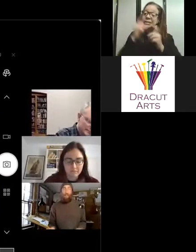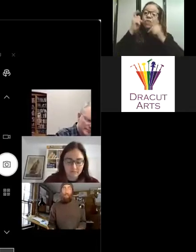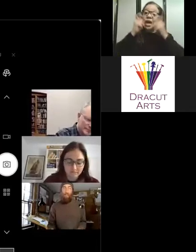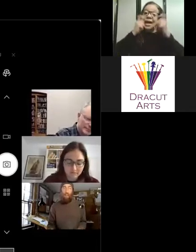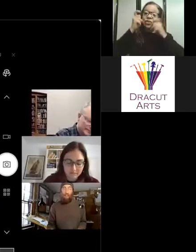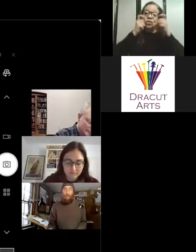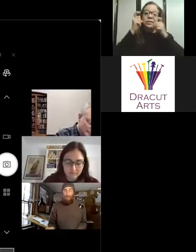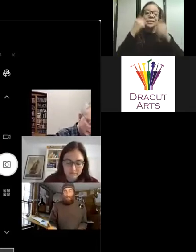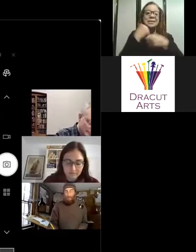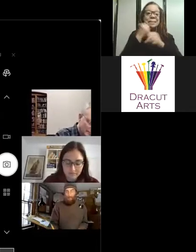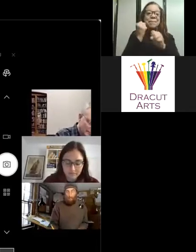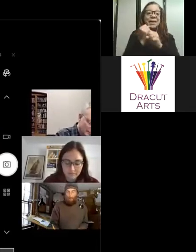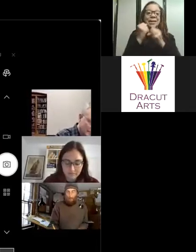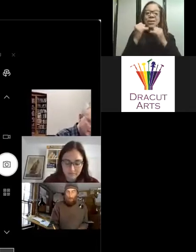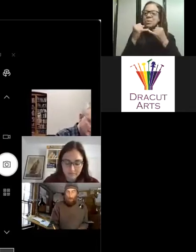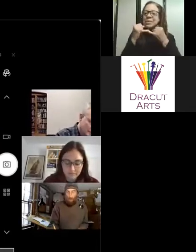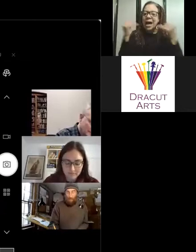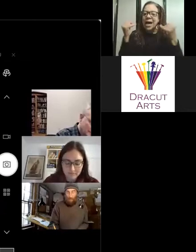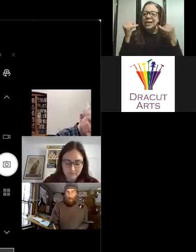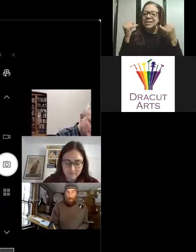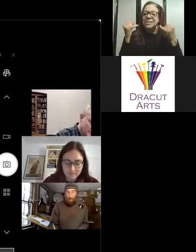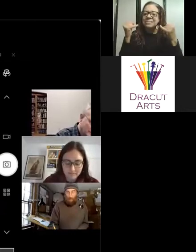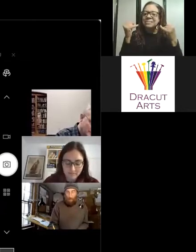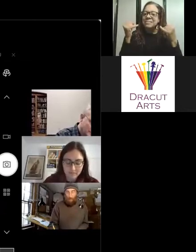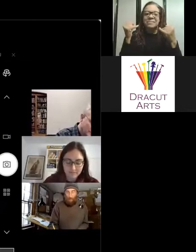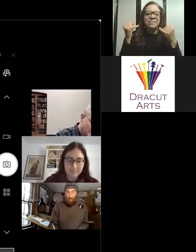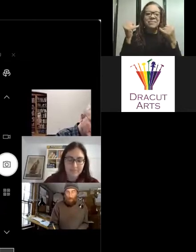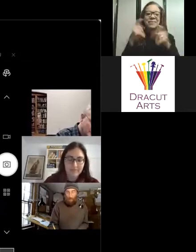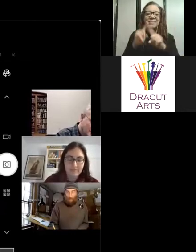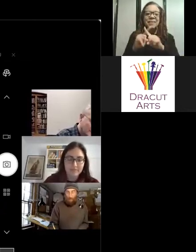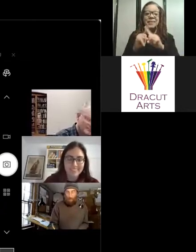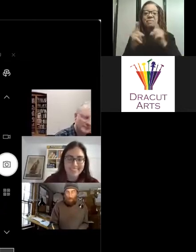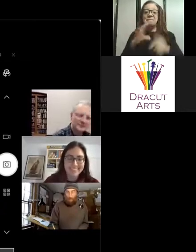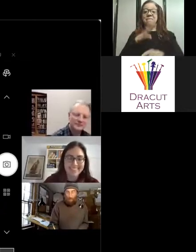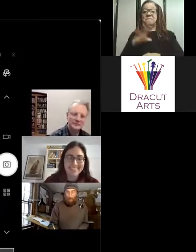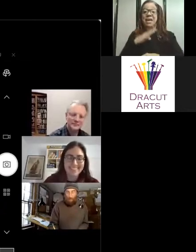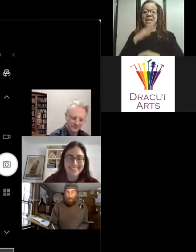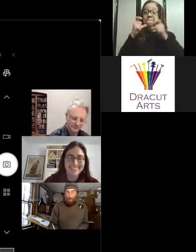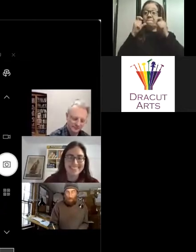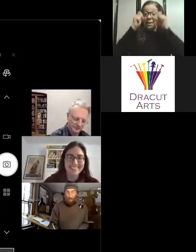those lines, right, to going in. Try these fancy eyes, circles with dots,